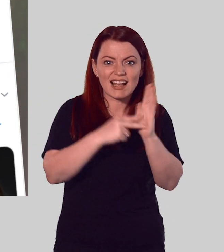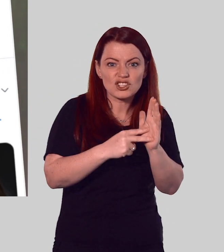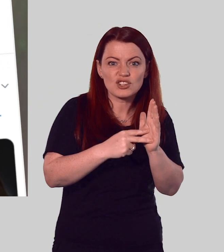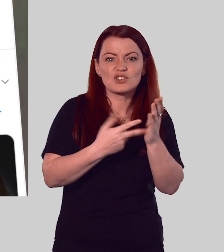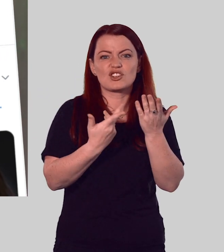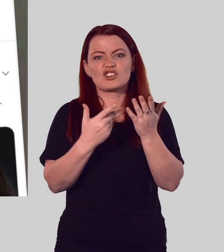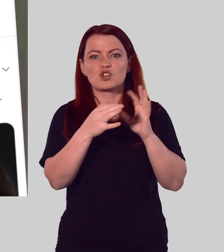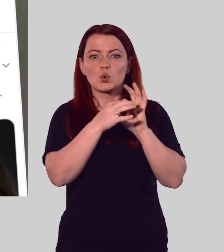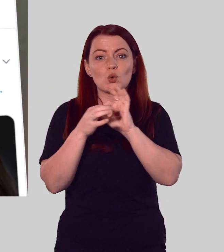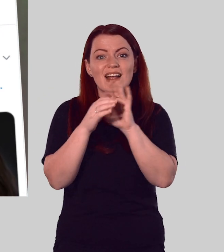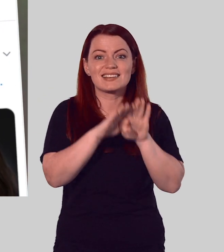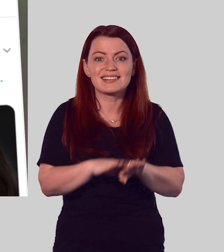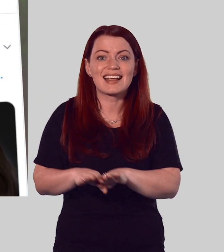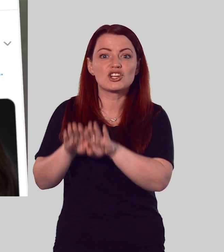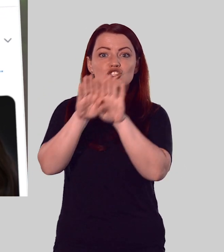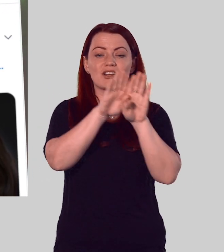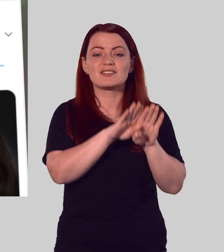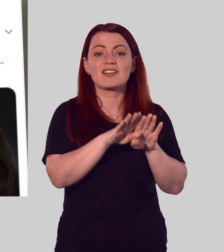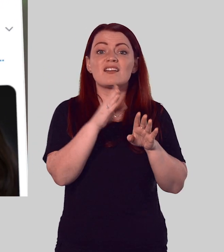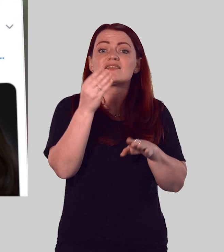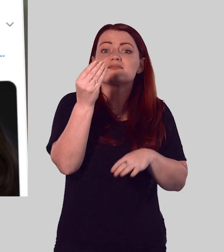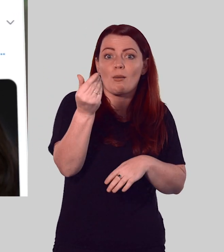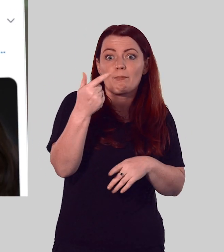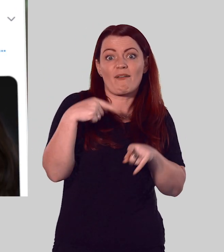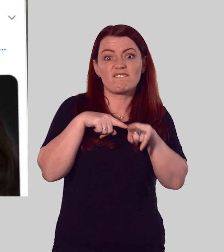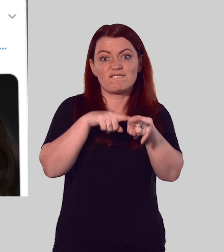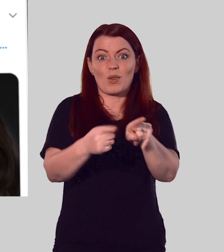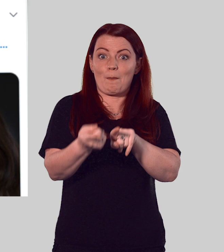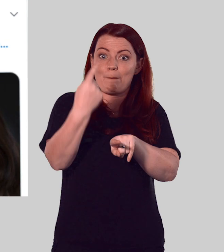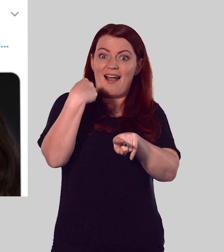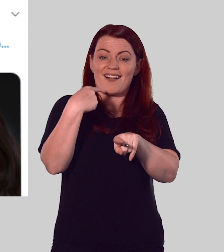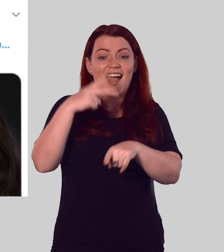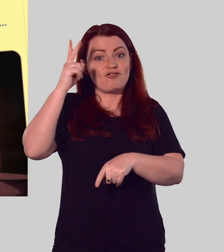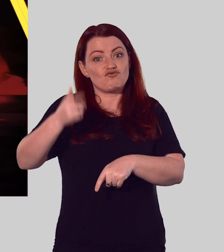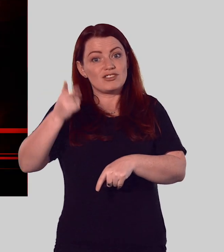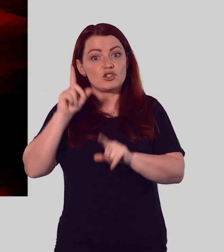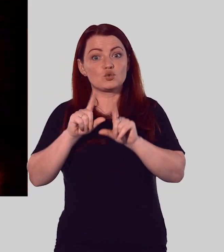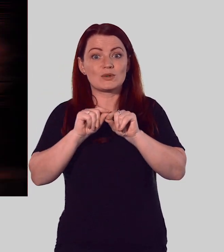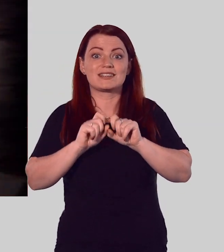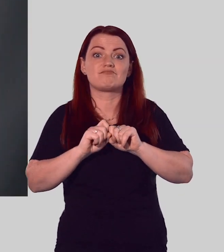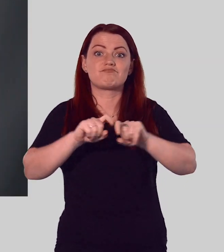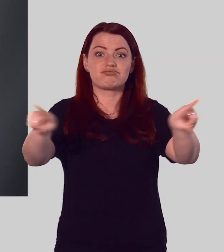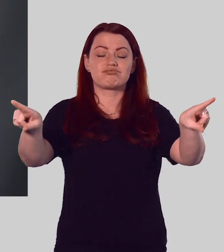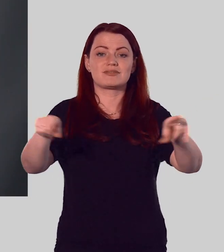followed EPM back and retweeted the content. The style and content of the